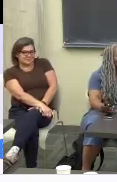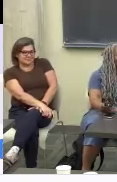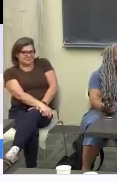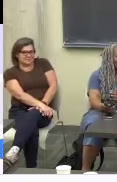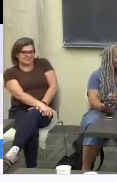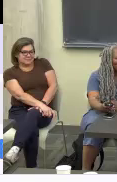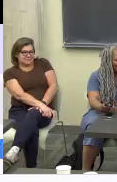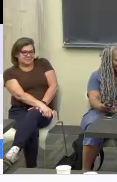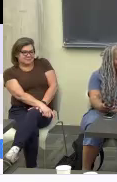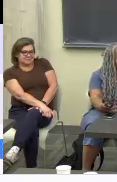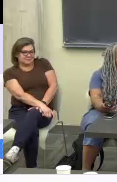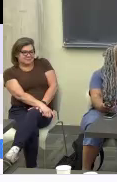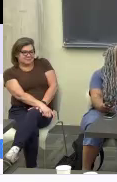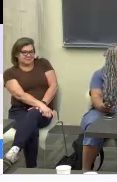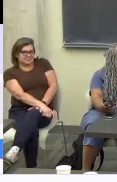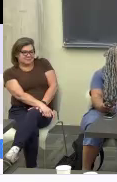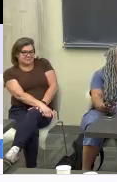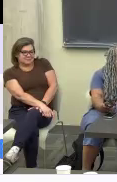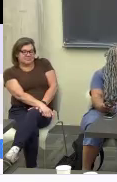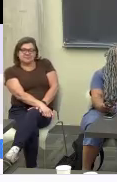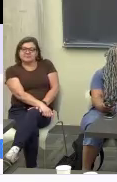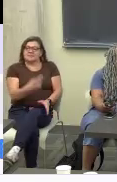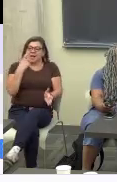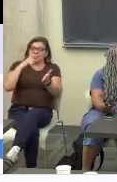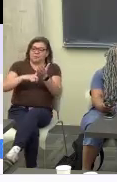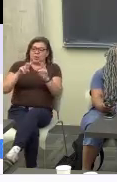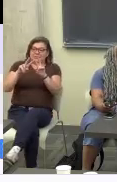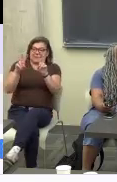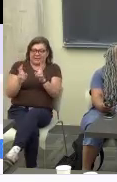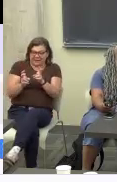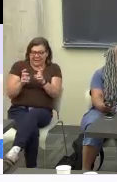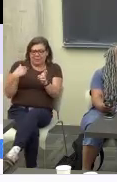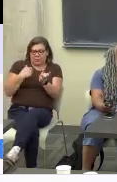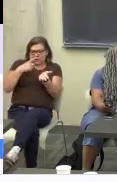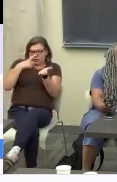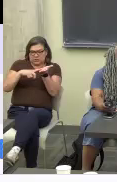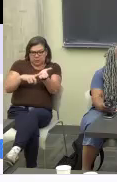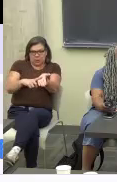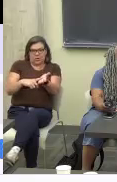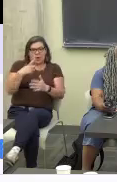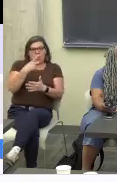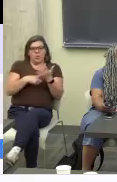And I think you should explore it. Yes. We're starting to develop things that we